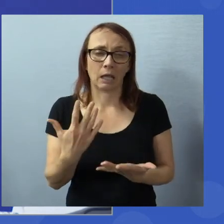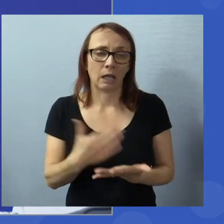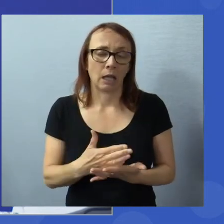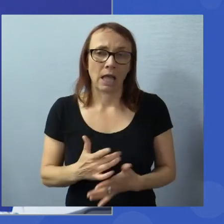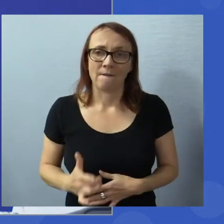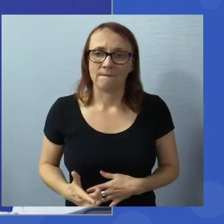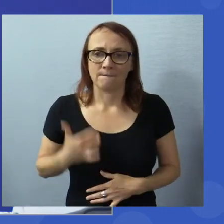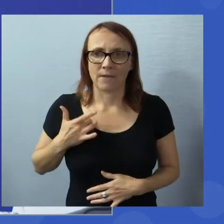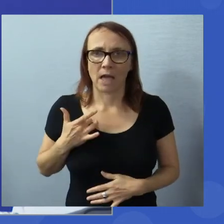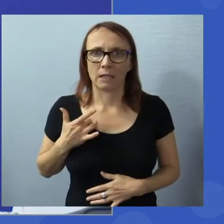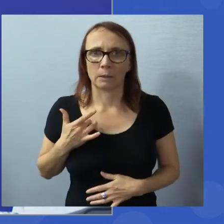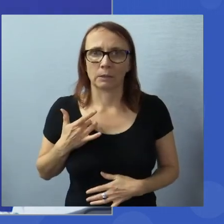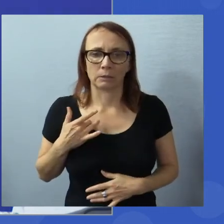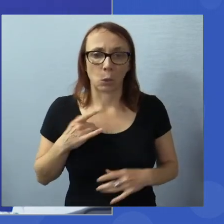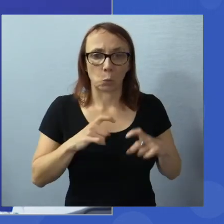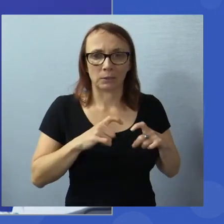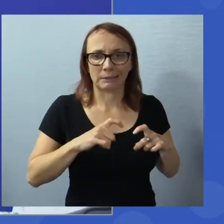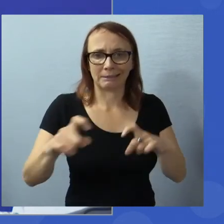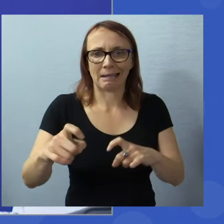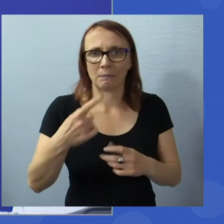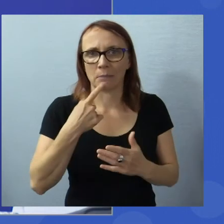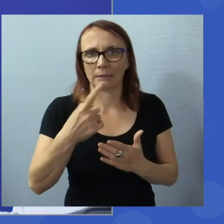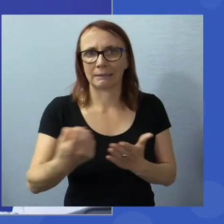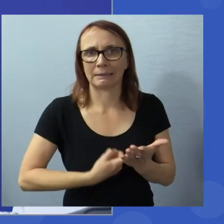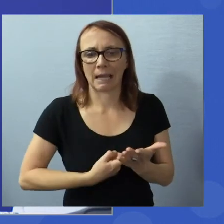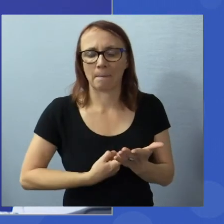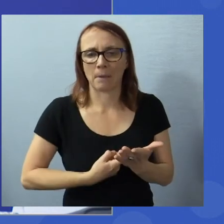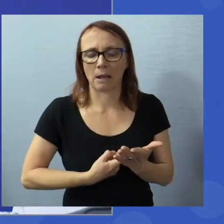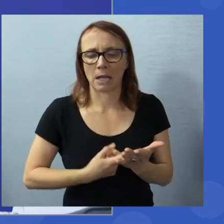sustainability statement as Kate said yesterday drew together an awful lot of